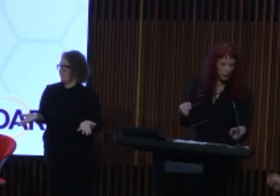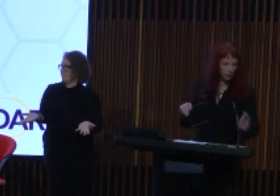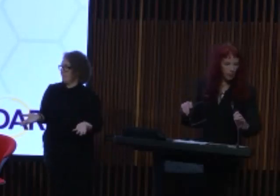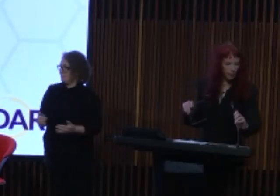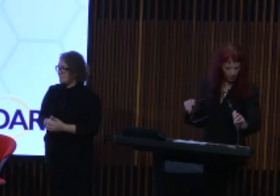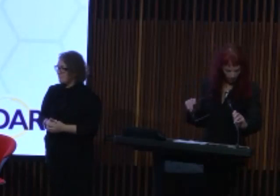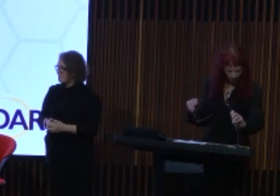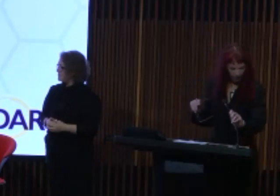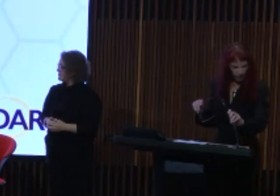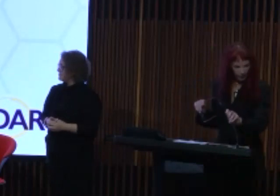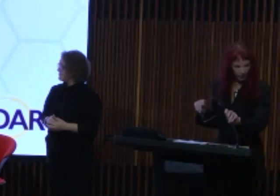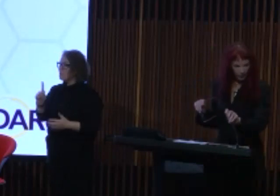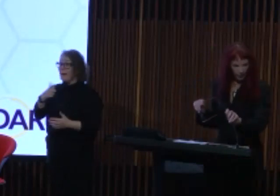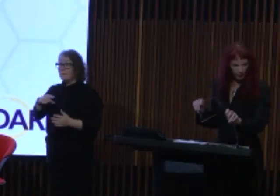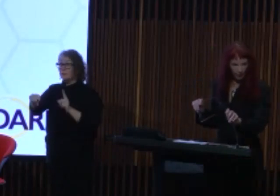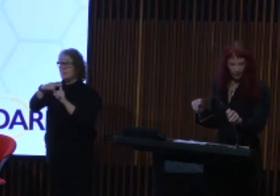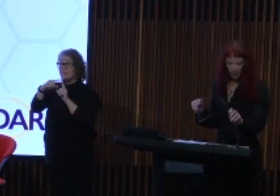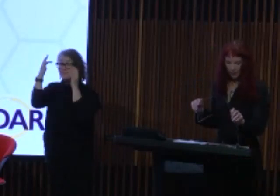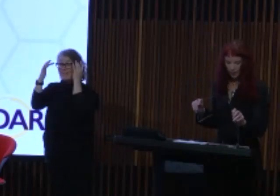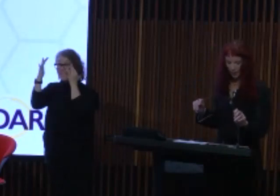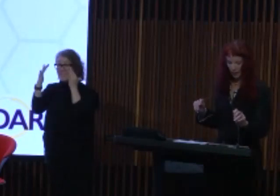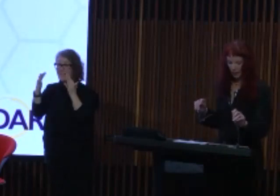but we did. Because we're positive thinkers, we did come up with that some there are pockets